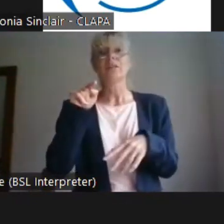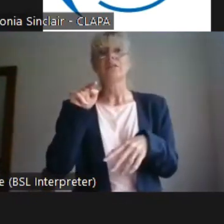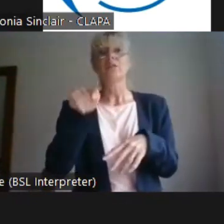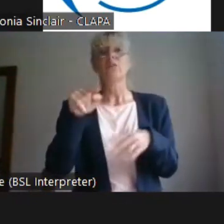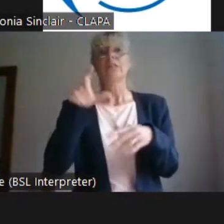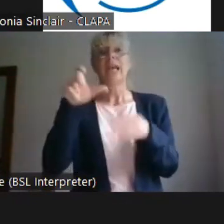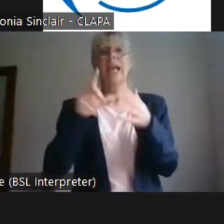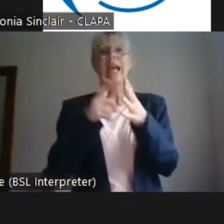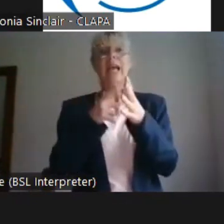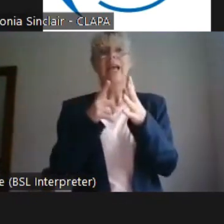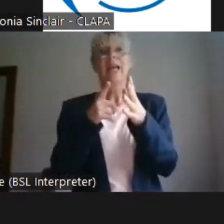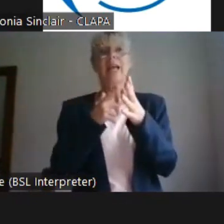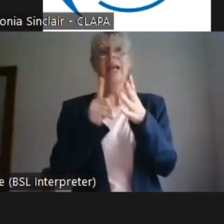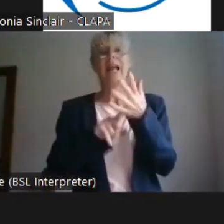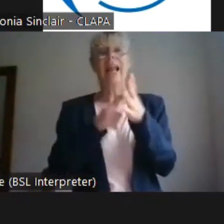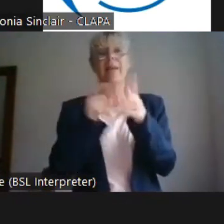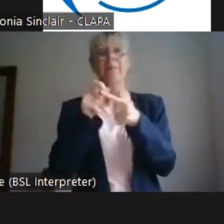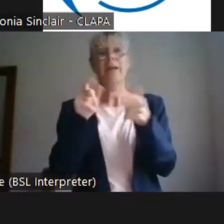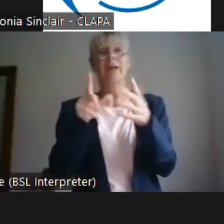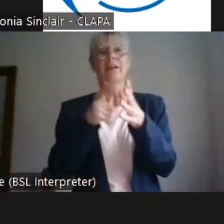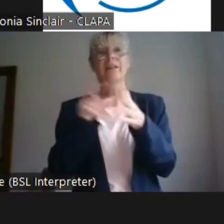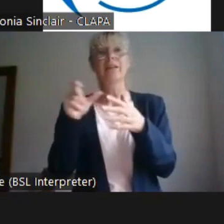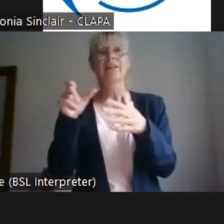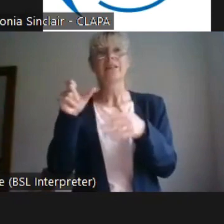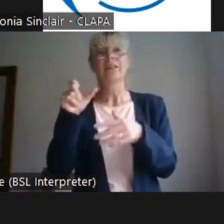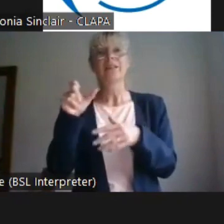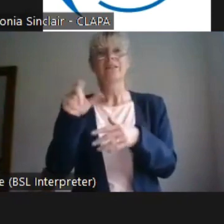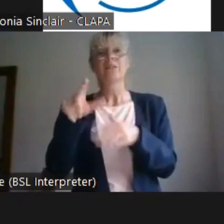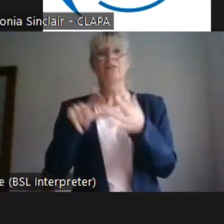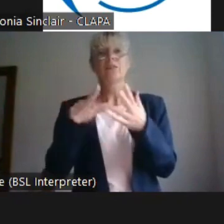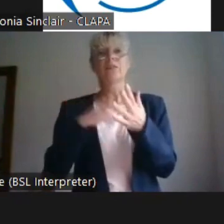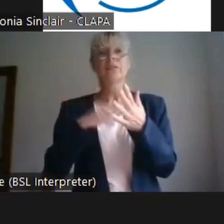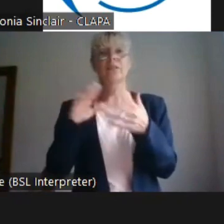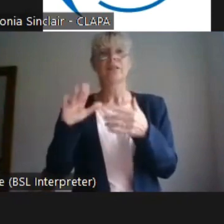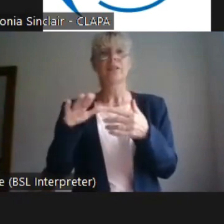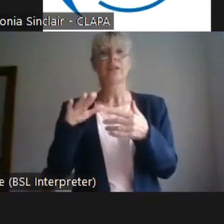we hope you've enjoyed the Q a and we'll see you again at one of our upcoming online events